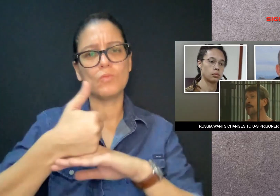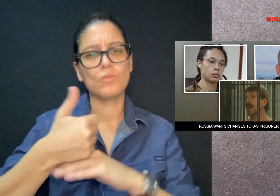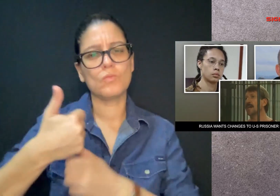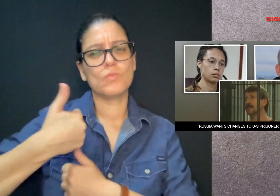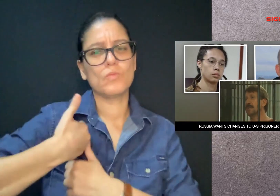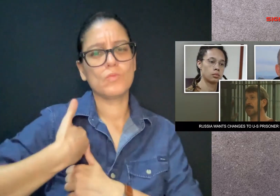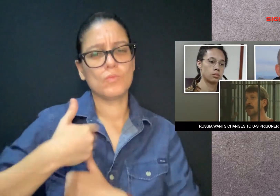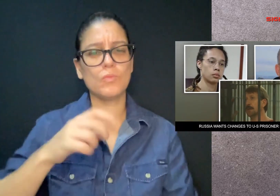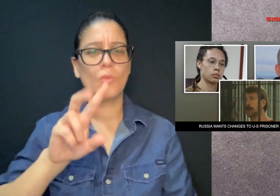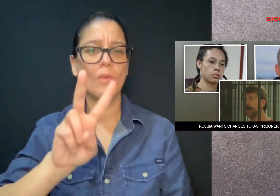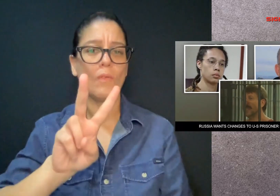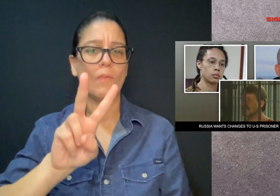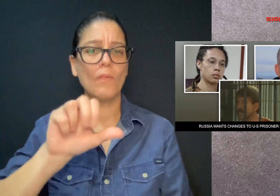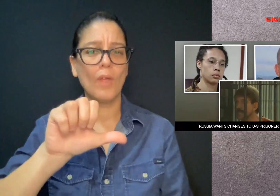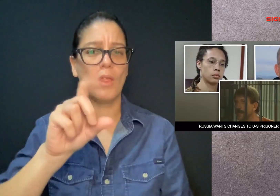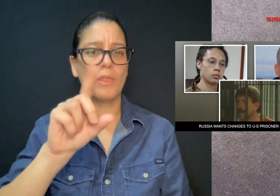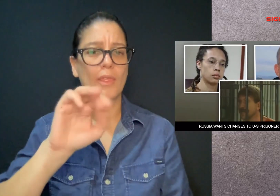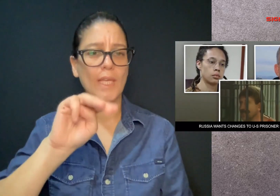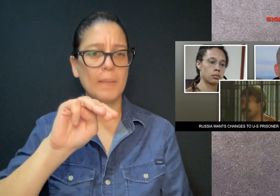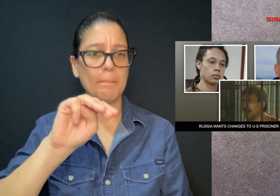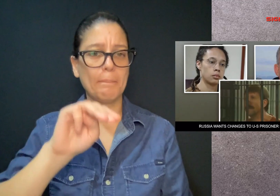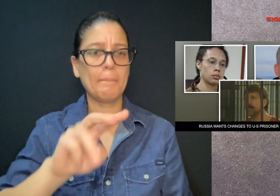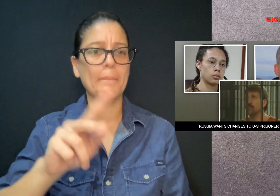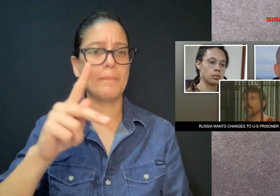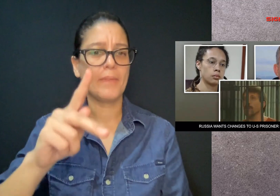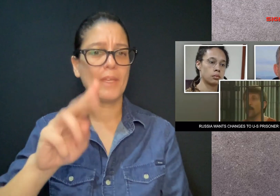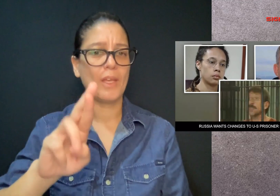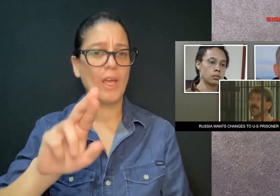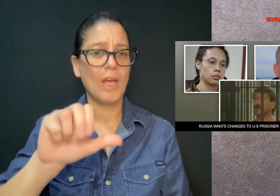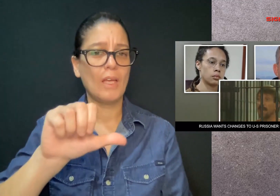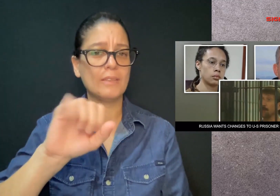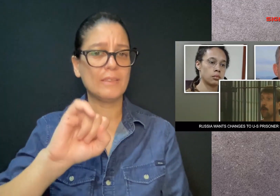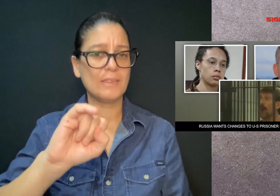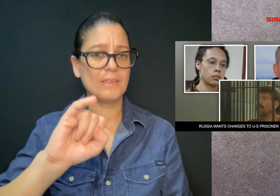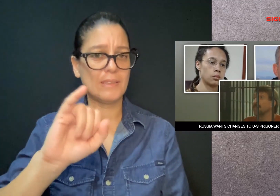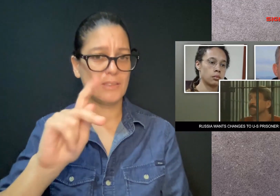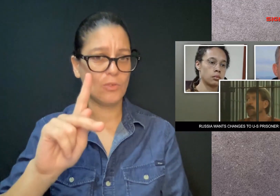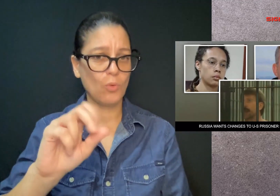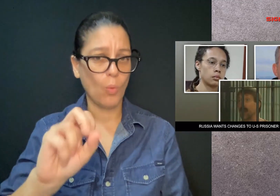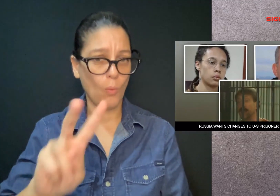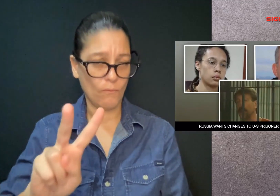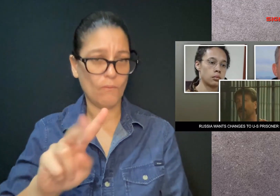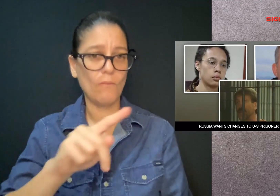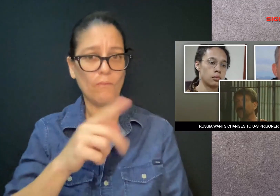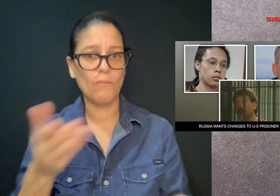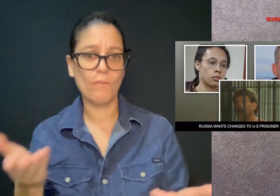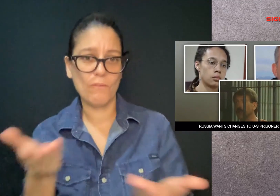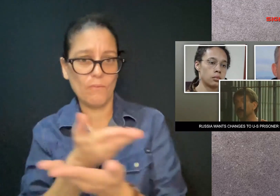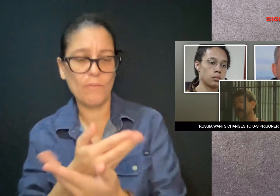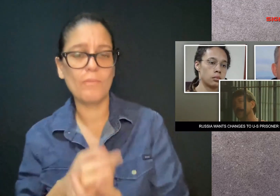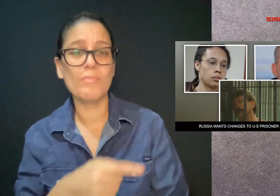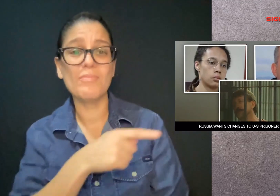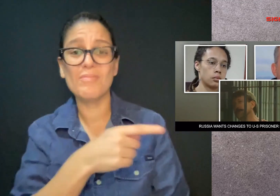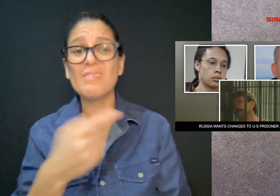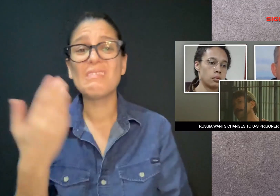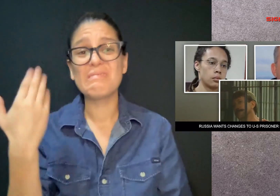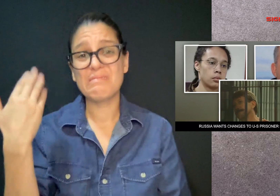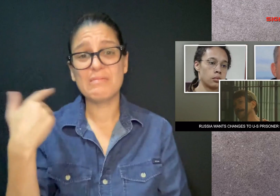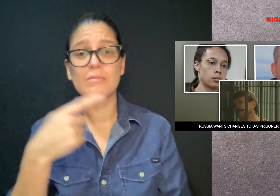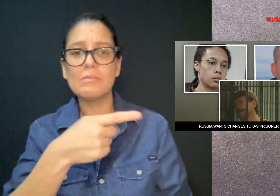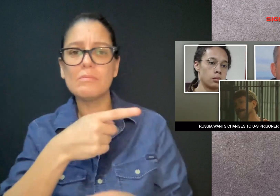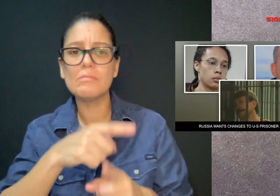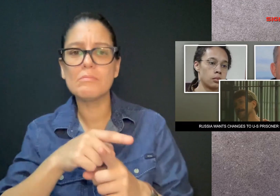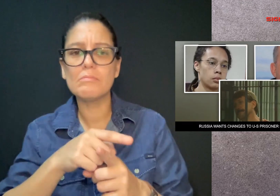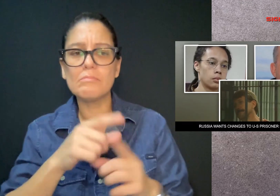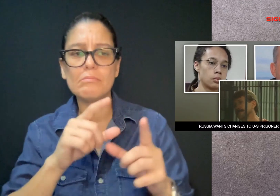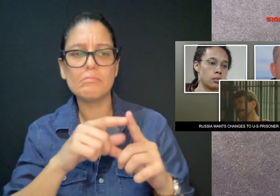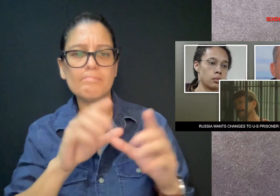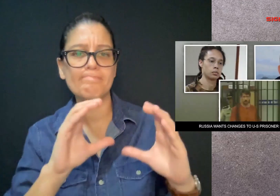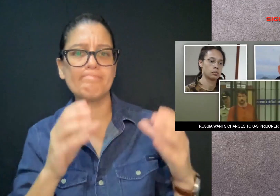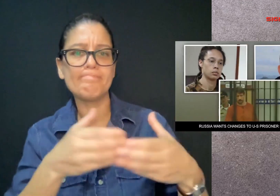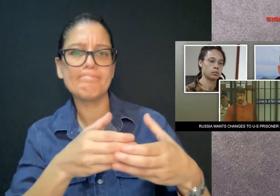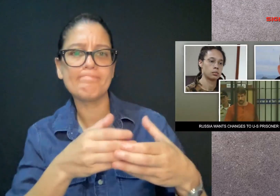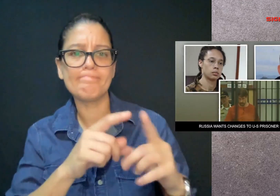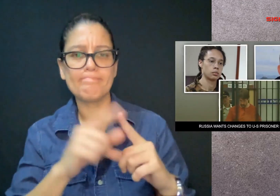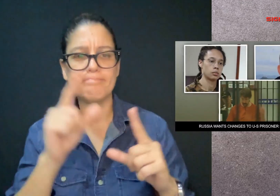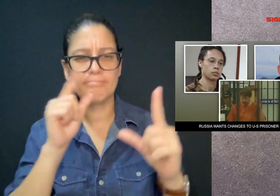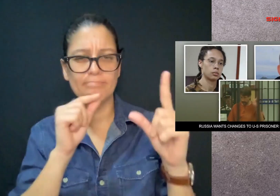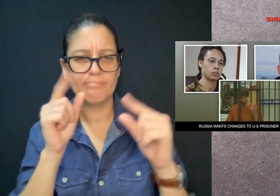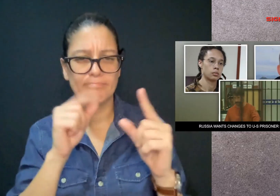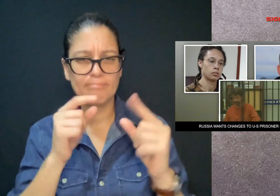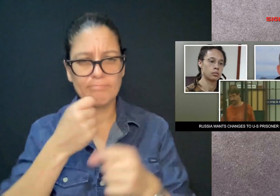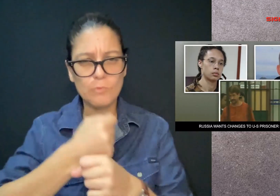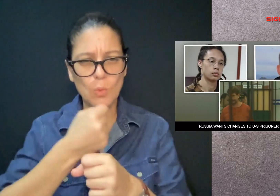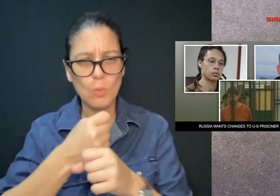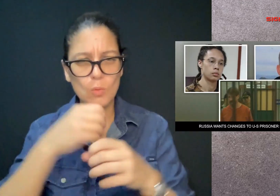adding former Soviet Colonel Vadim Krasikov to the swap he worked for Russia's domestic